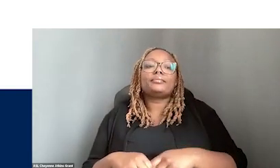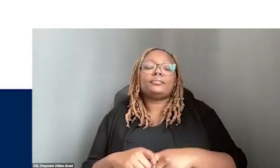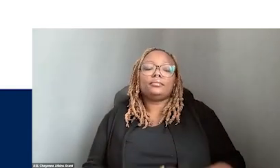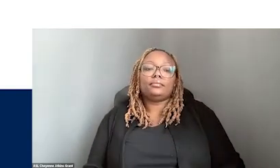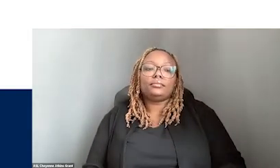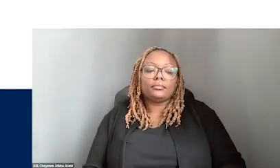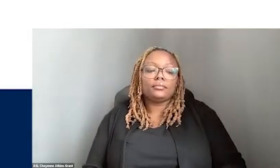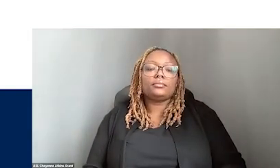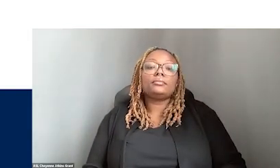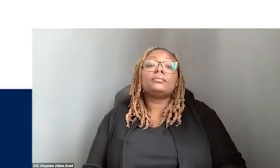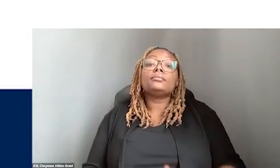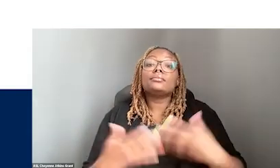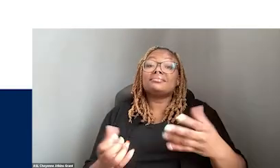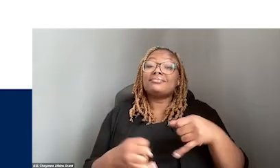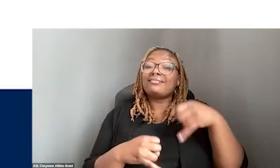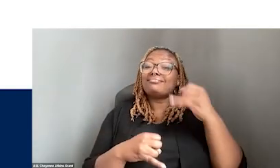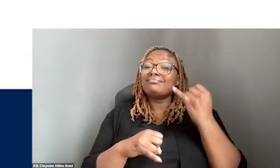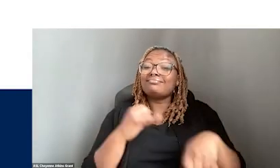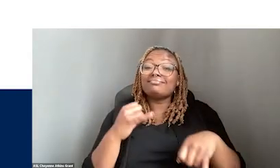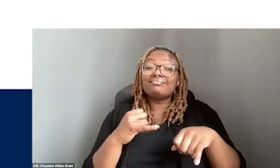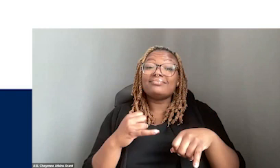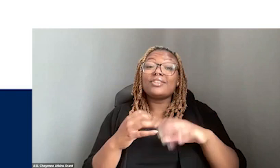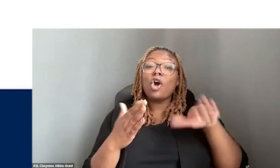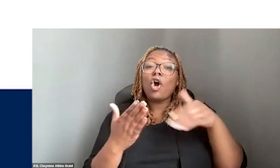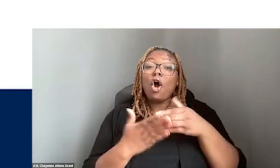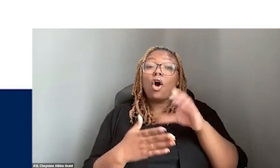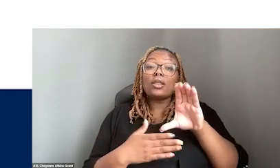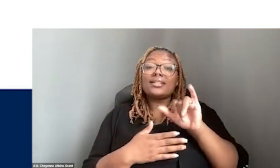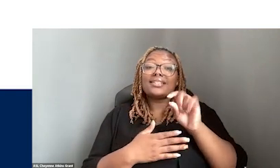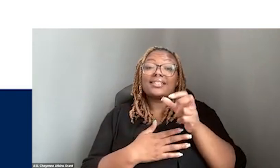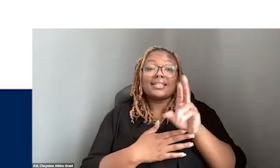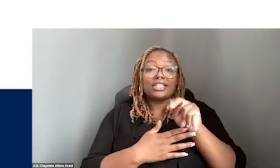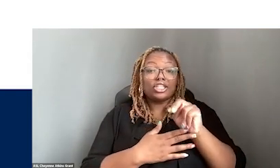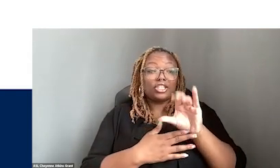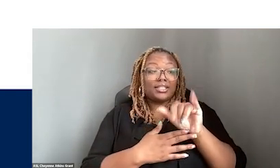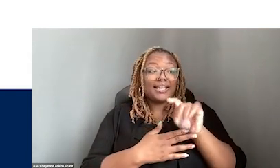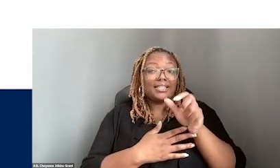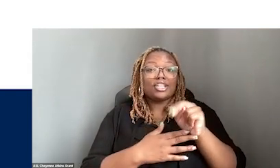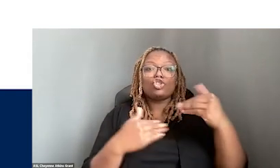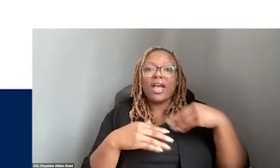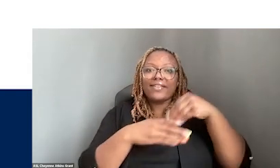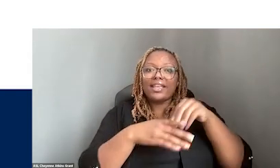And, finally, all of the citations that you have in ORCID are available for you in SciENcv,